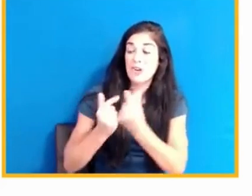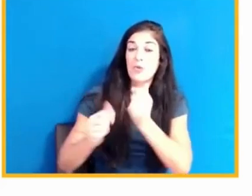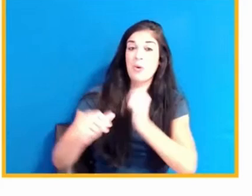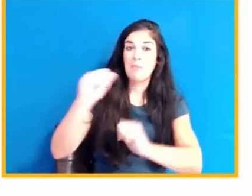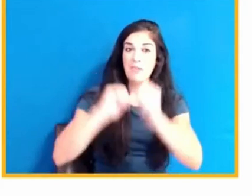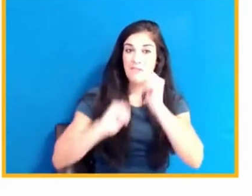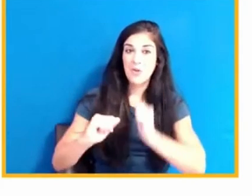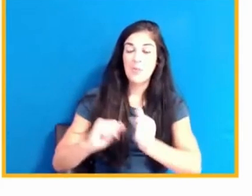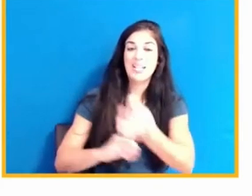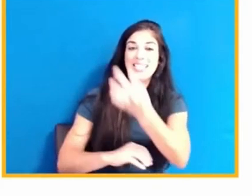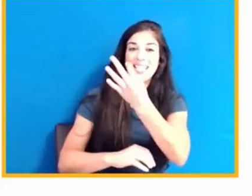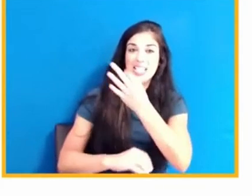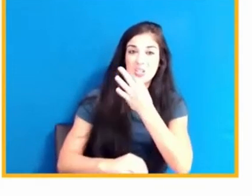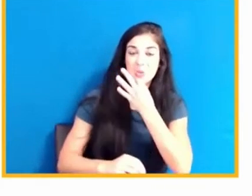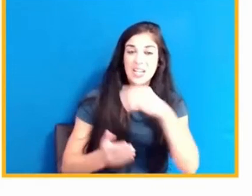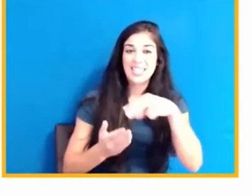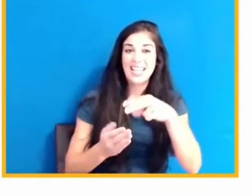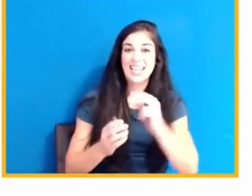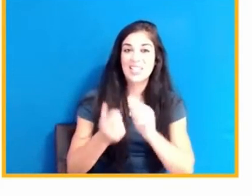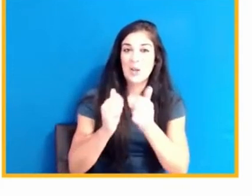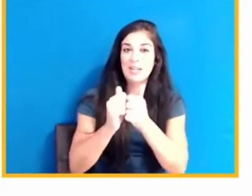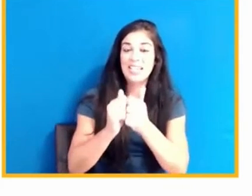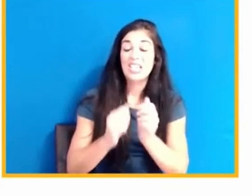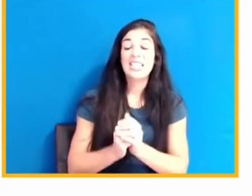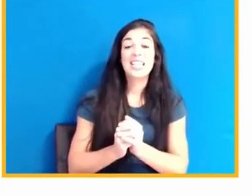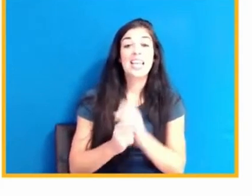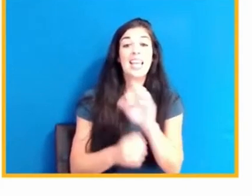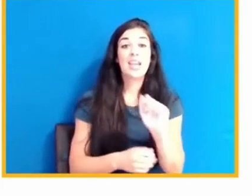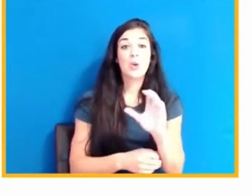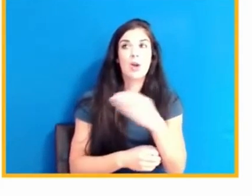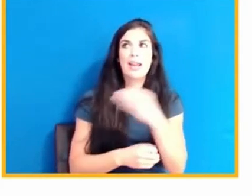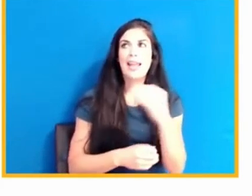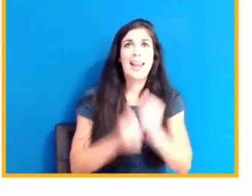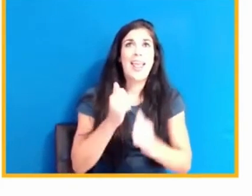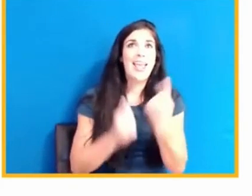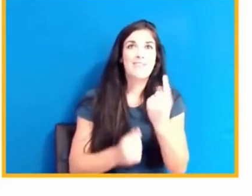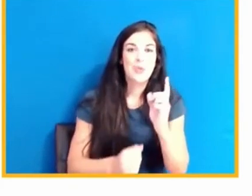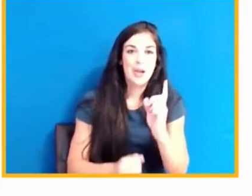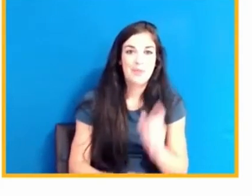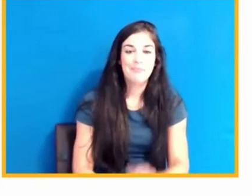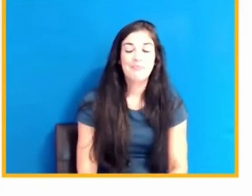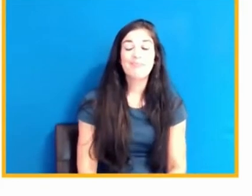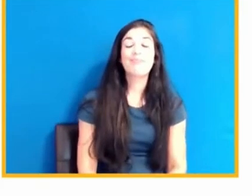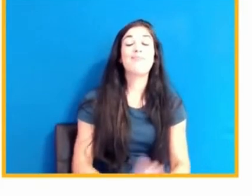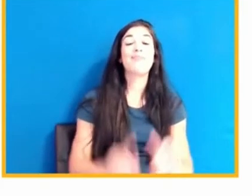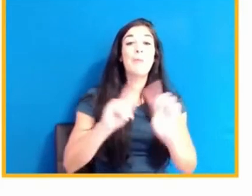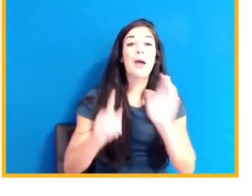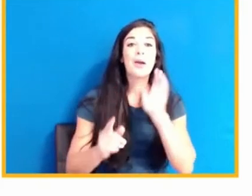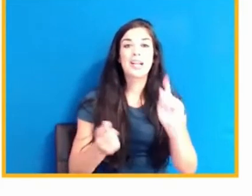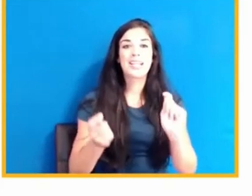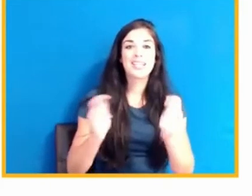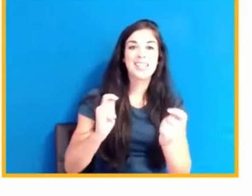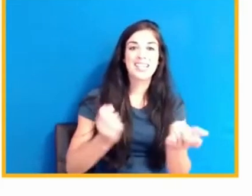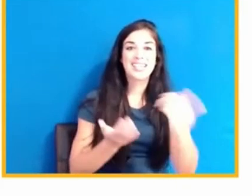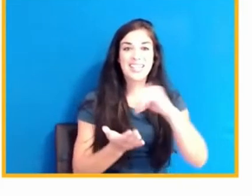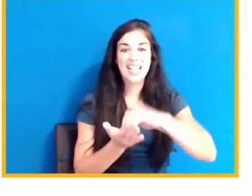coming to us at these dance competitions at Anthrocon and everywhere else. But we're gonna switch gears and go back to